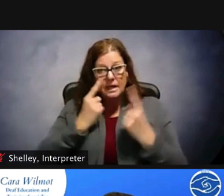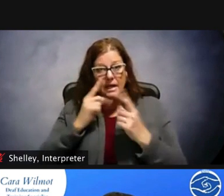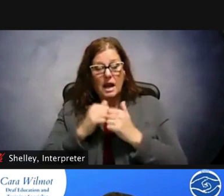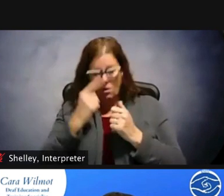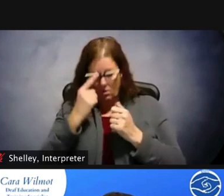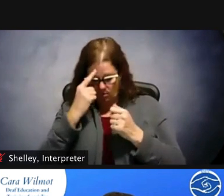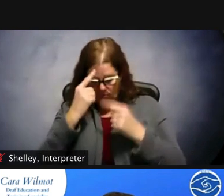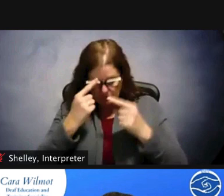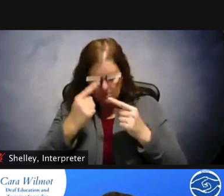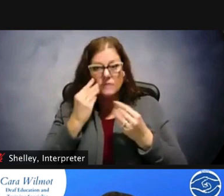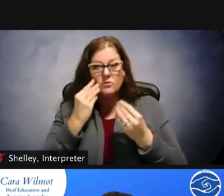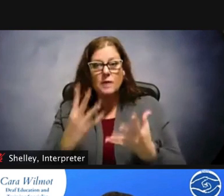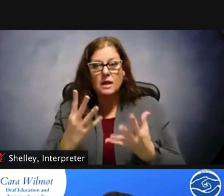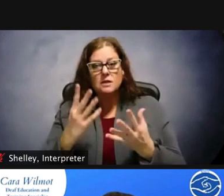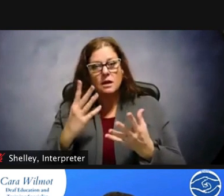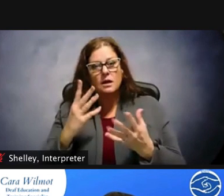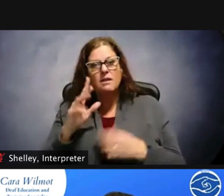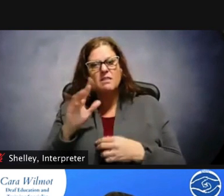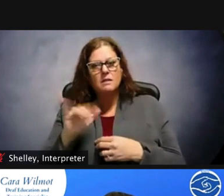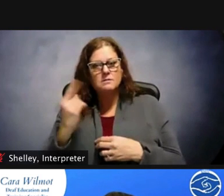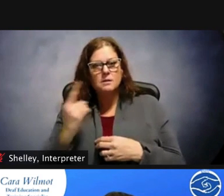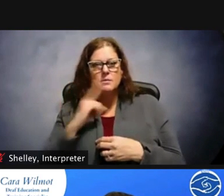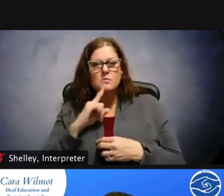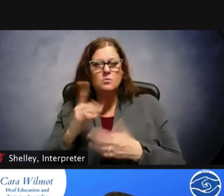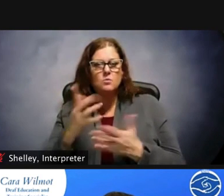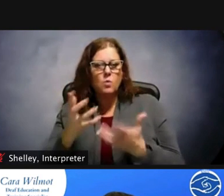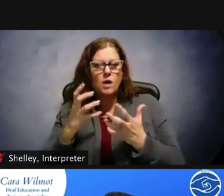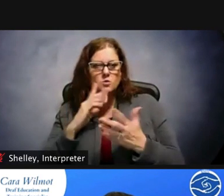information, I think it's just something that they really wanted satisfied, also.